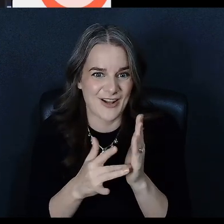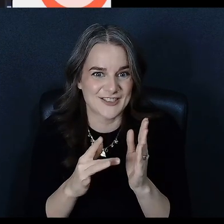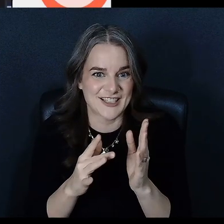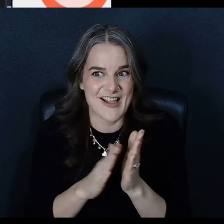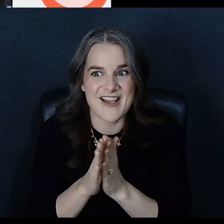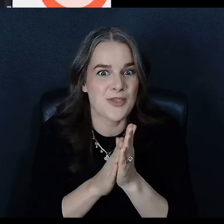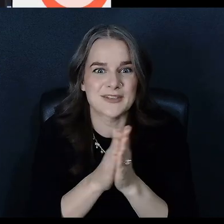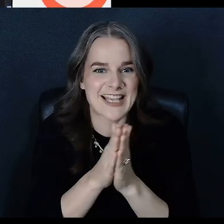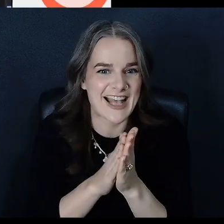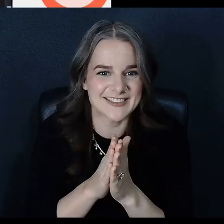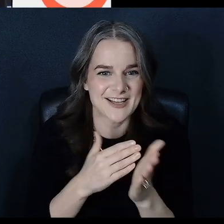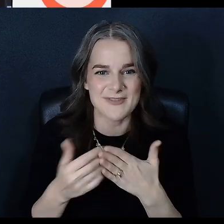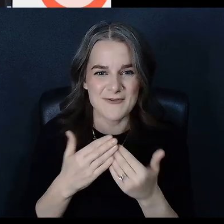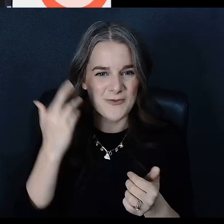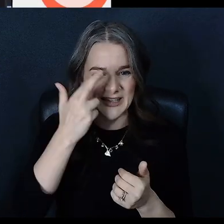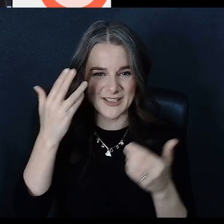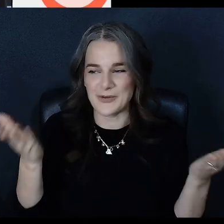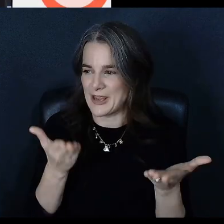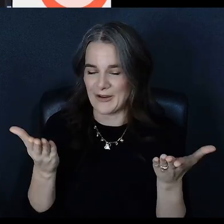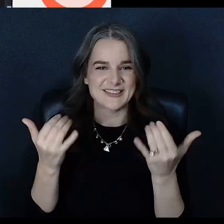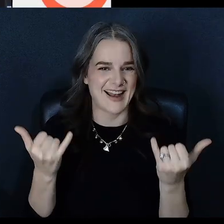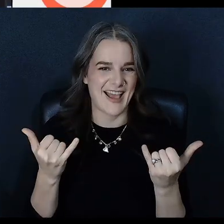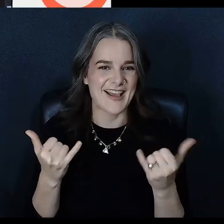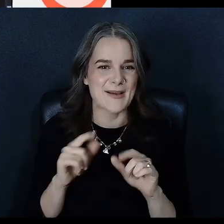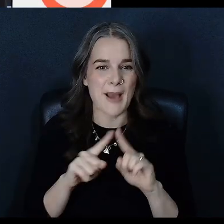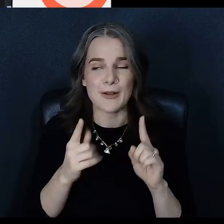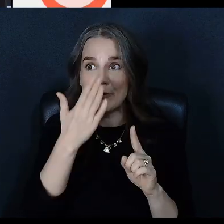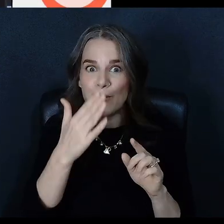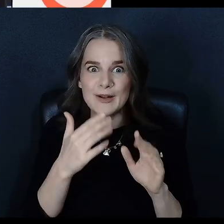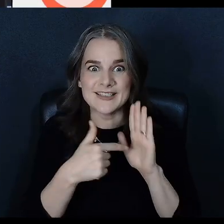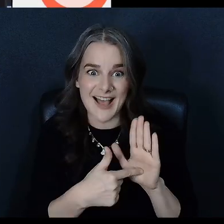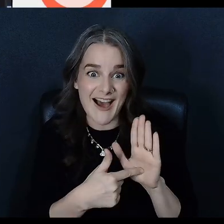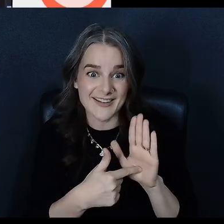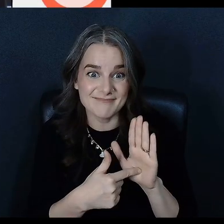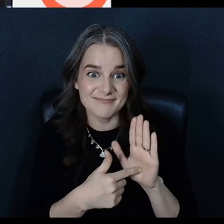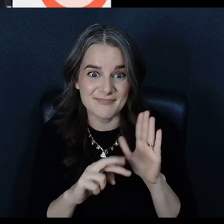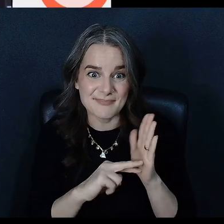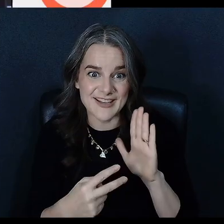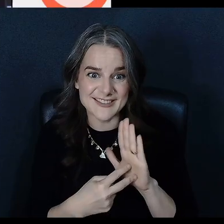This is a good sign because this means that technology is continuing to move in the right direction